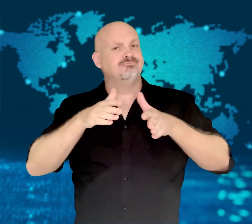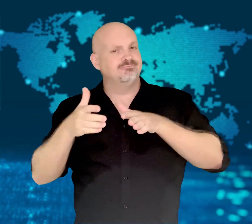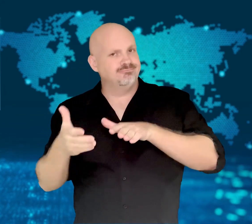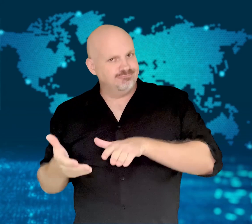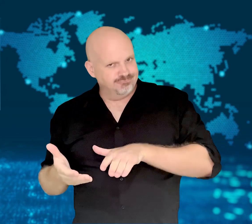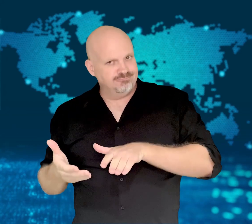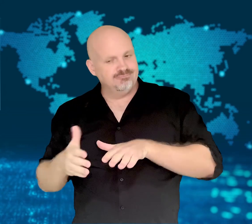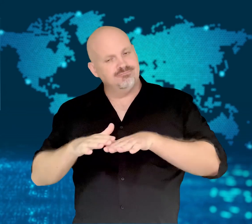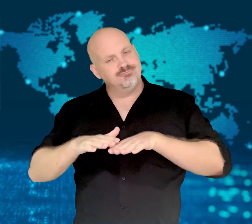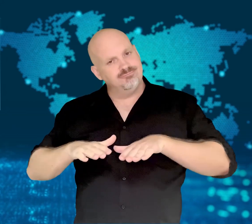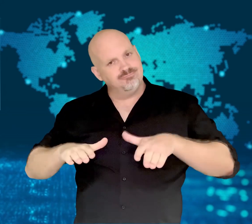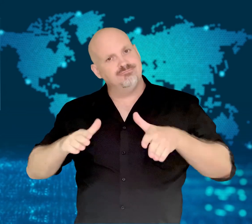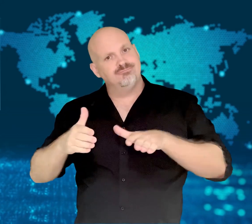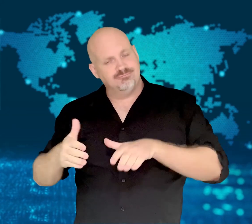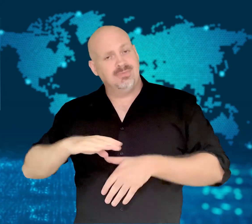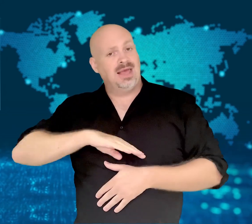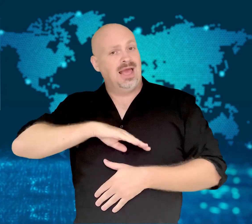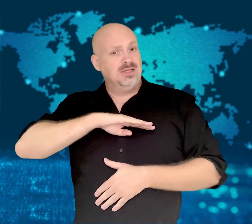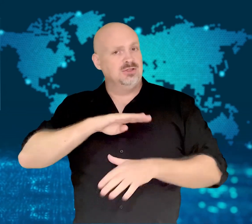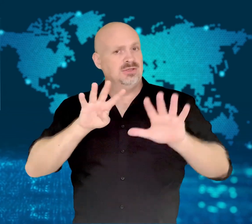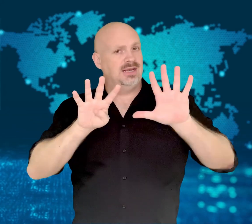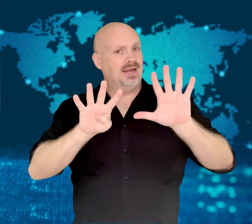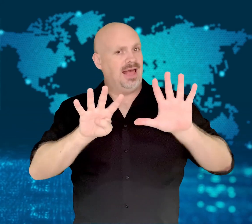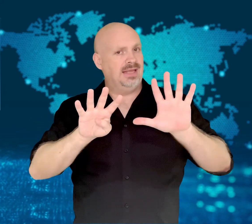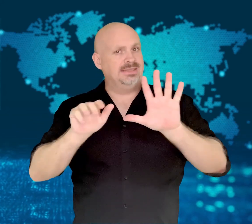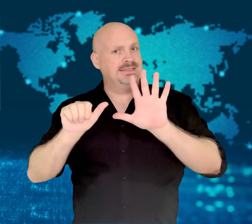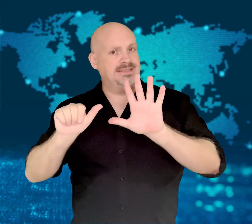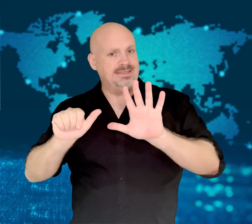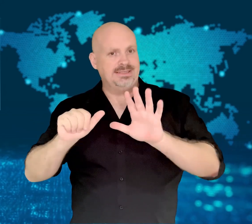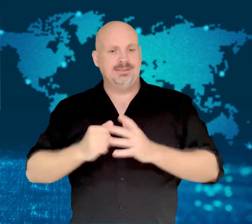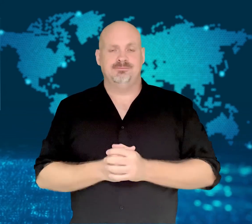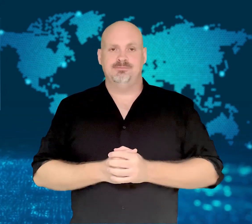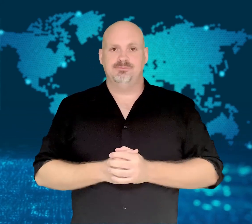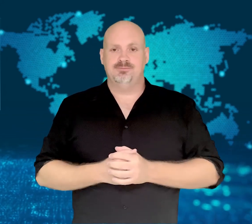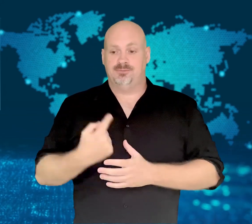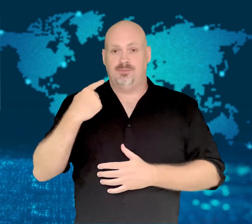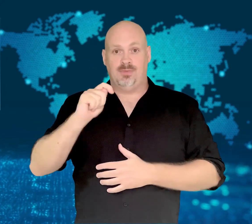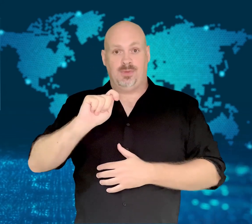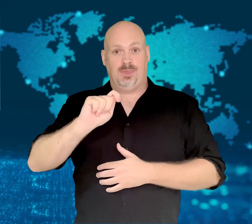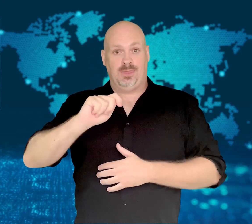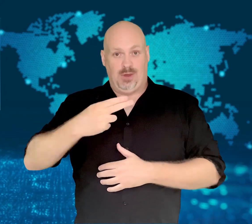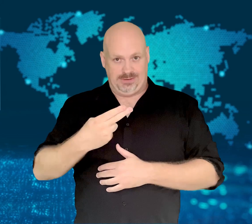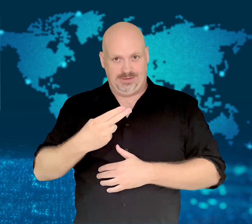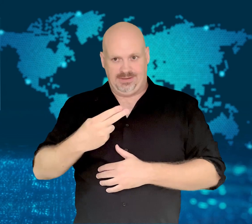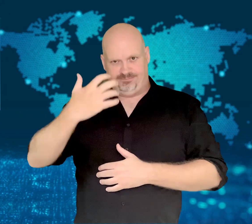Last Thursday, Buckingham Palace announced Her Majesty's death.